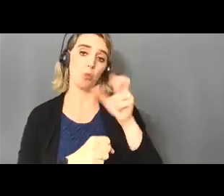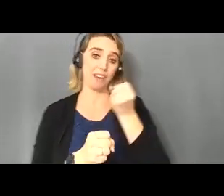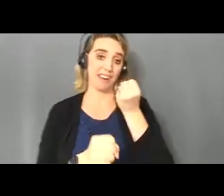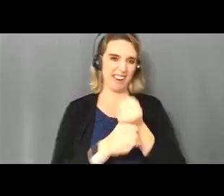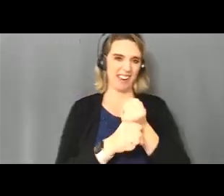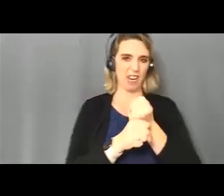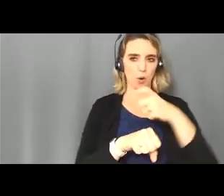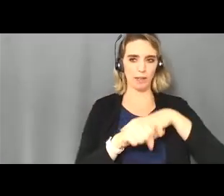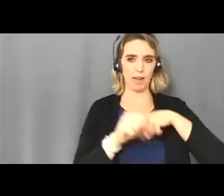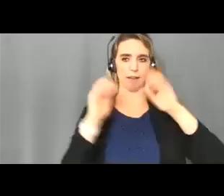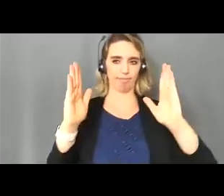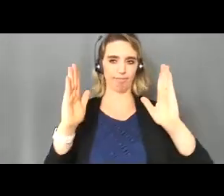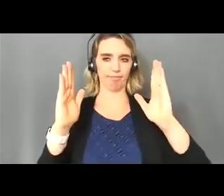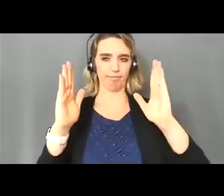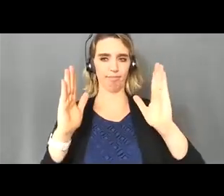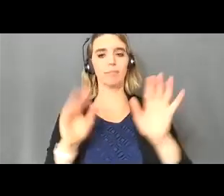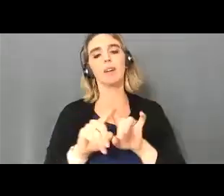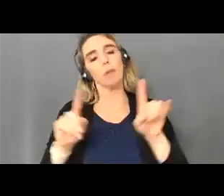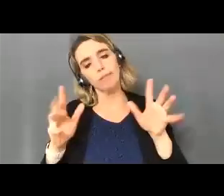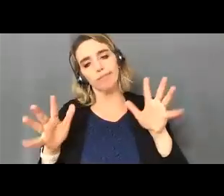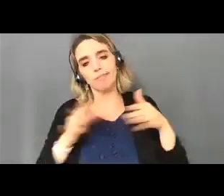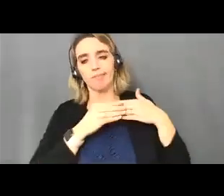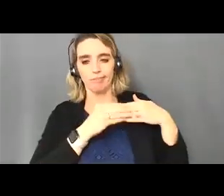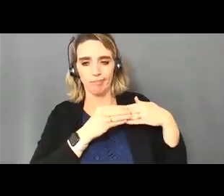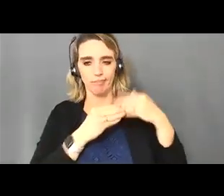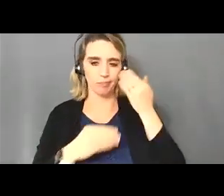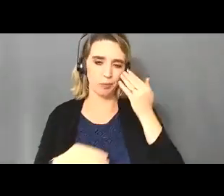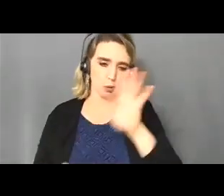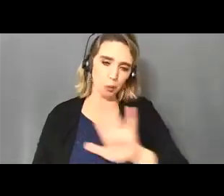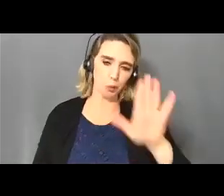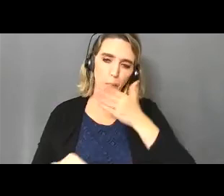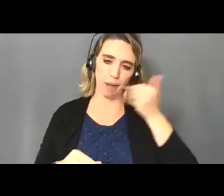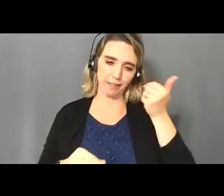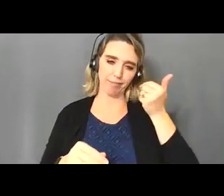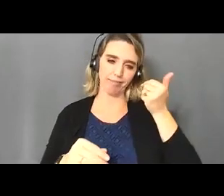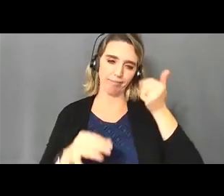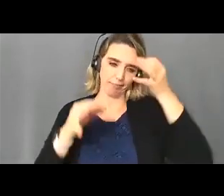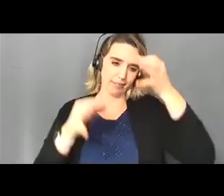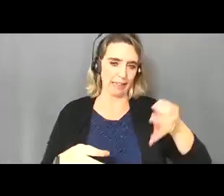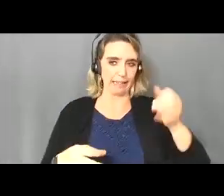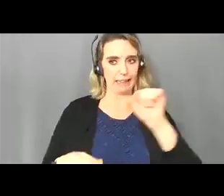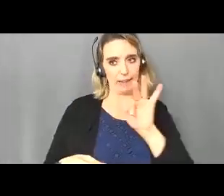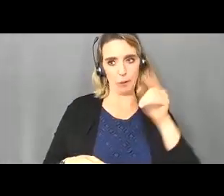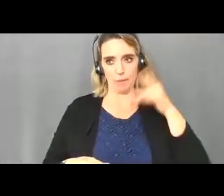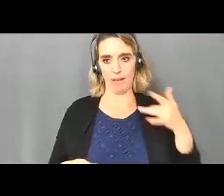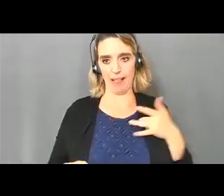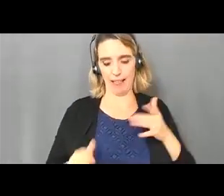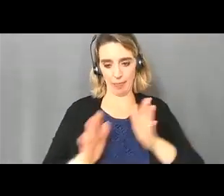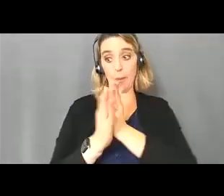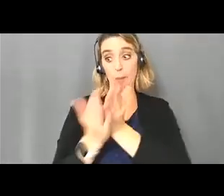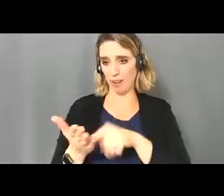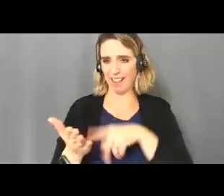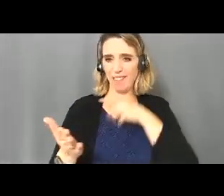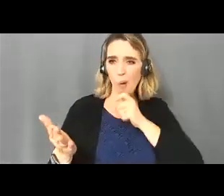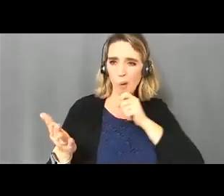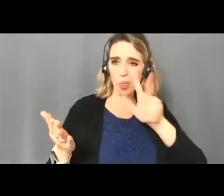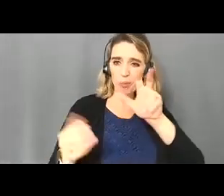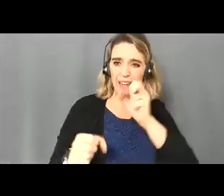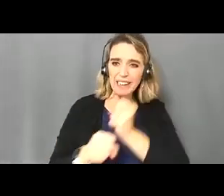but please use use your judgment on whether or not to discredit something if it's a little older than that.